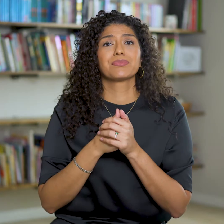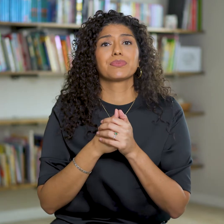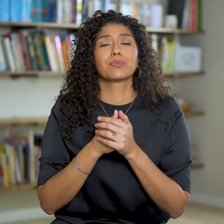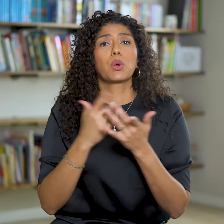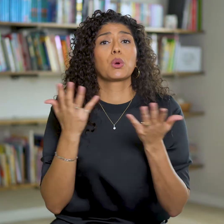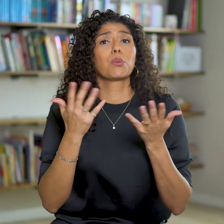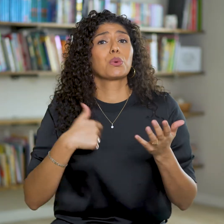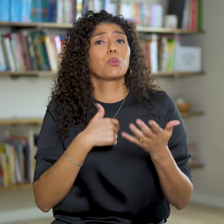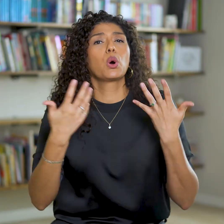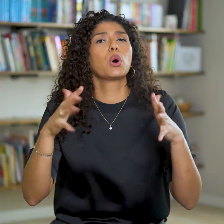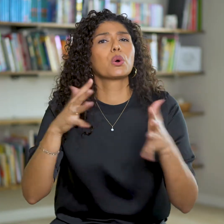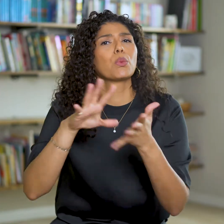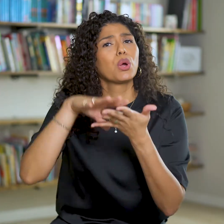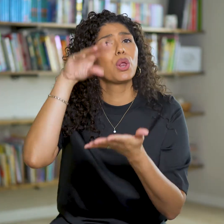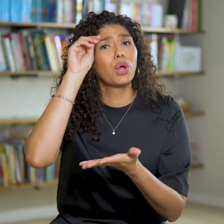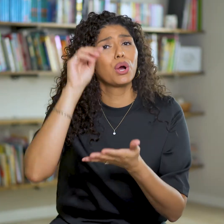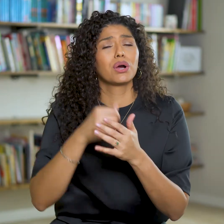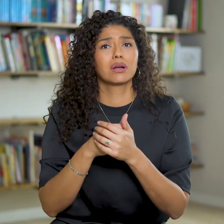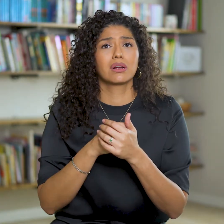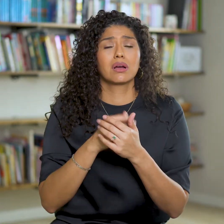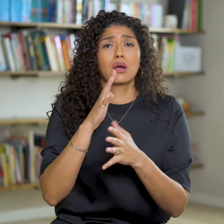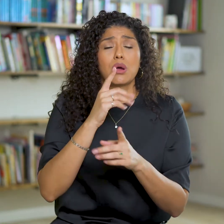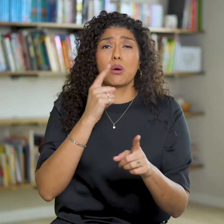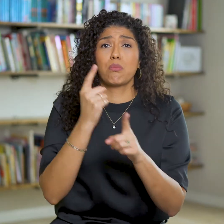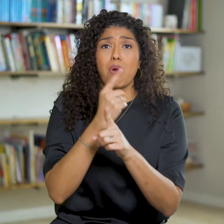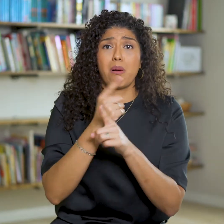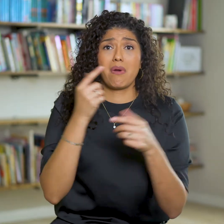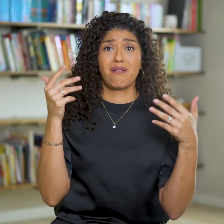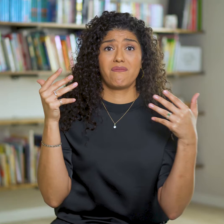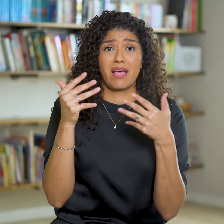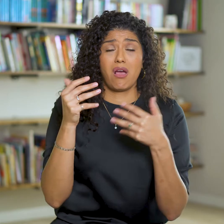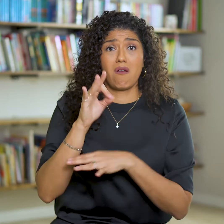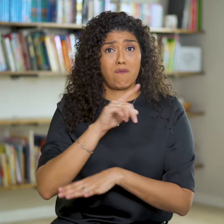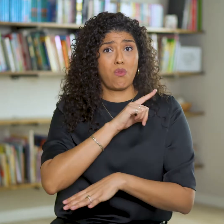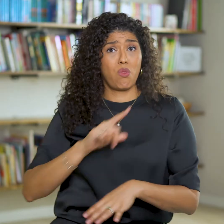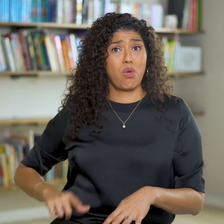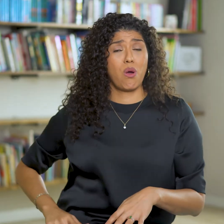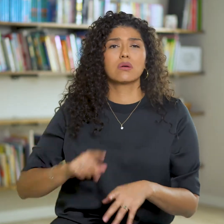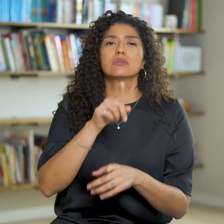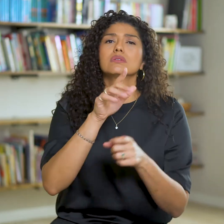As we’ve learned, proper fear of the Lord